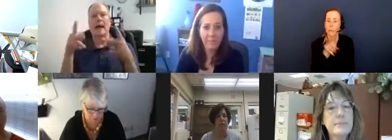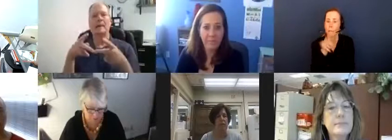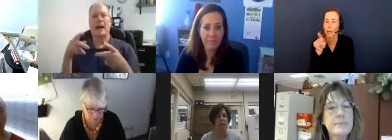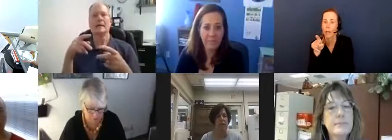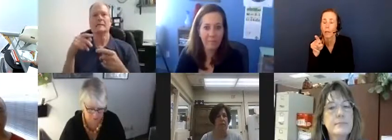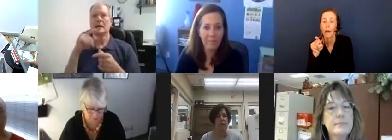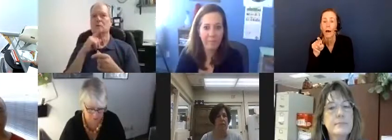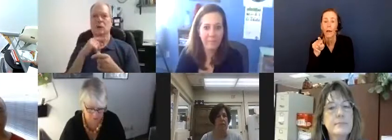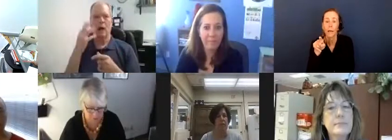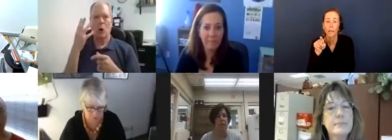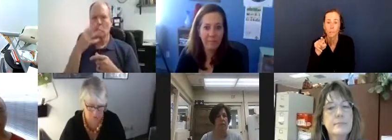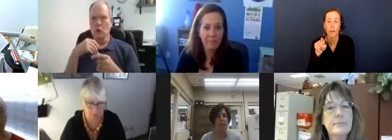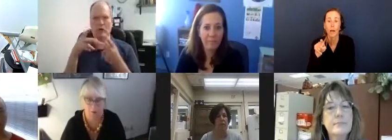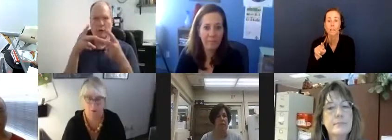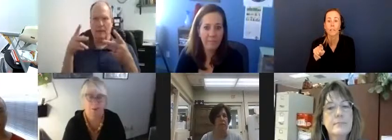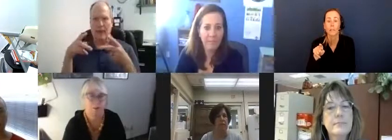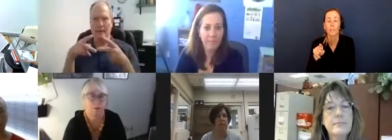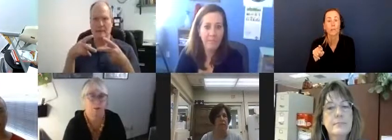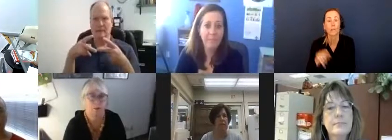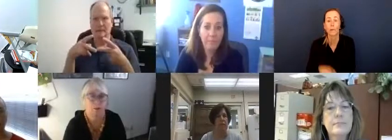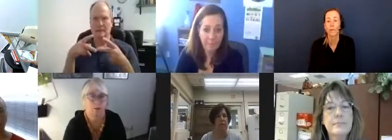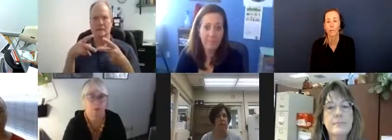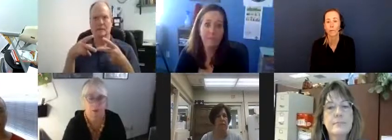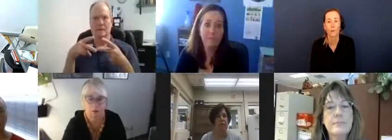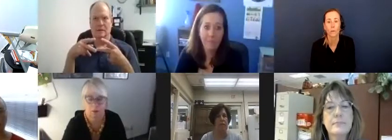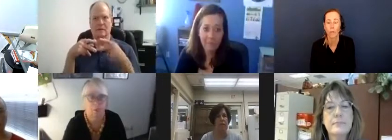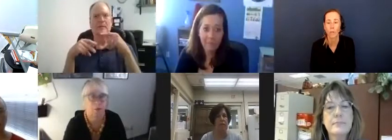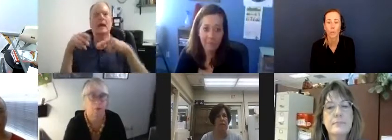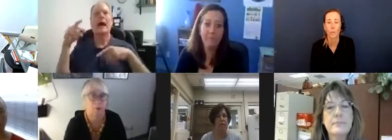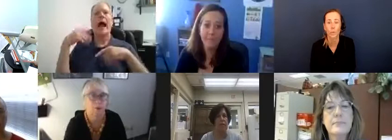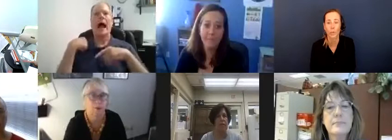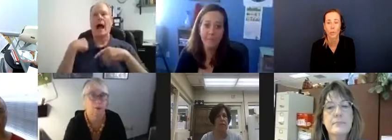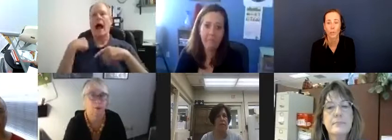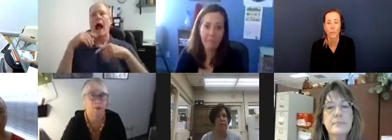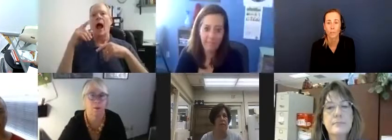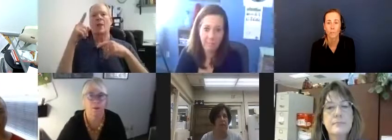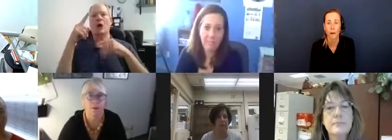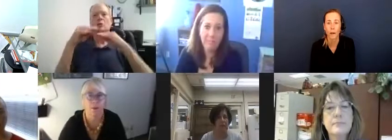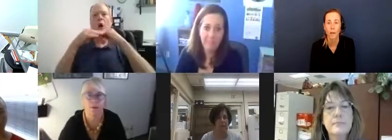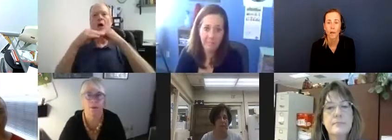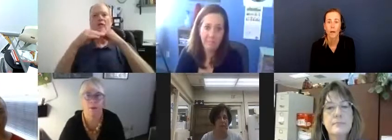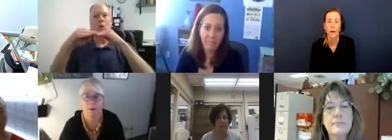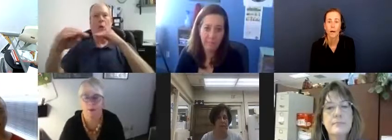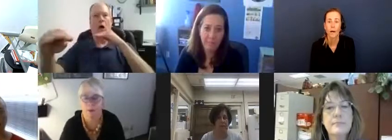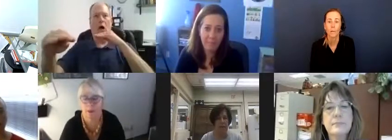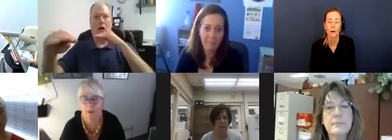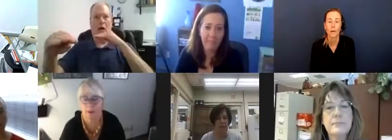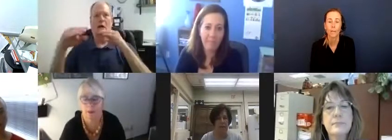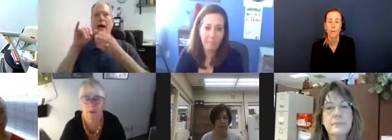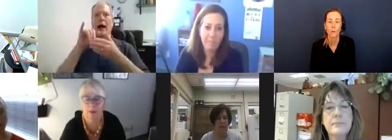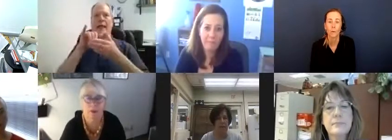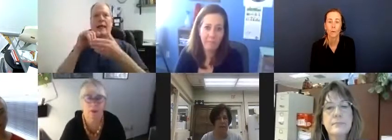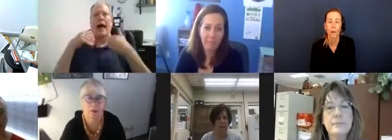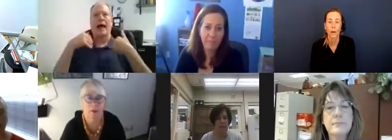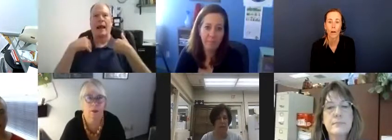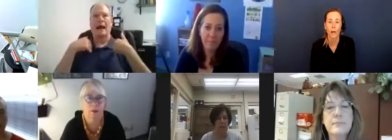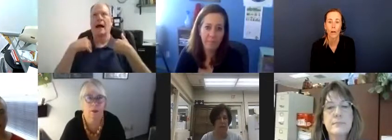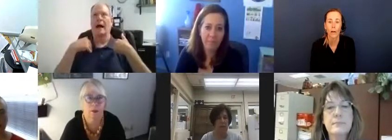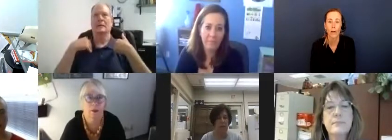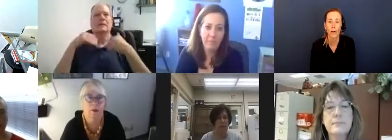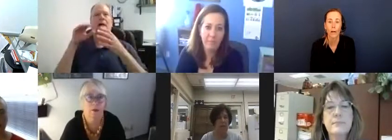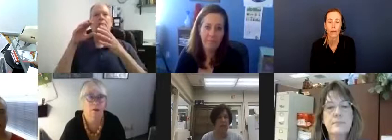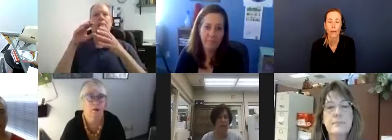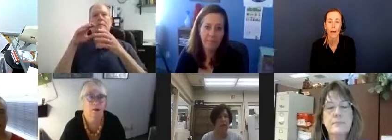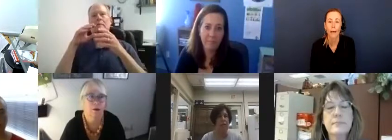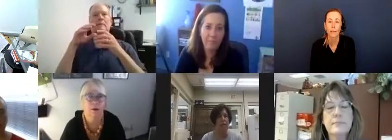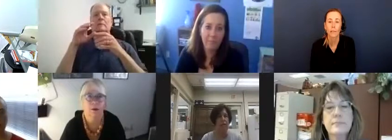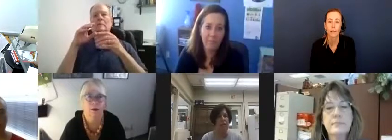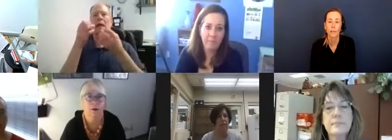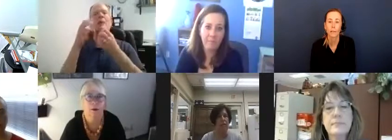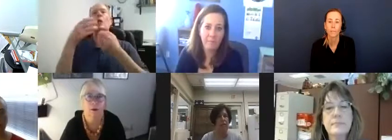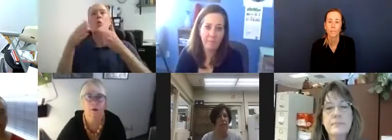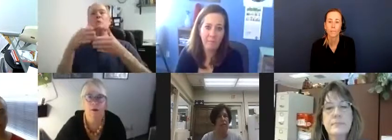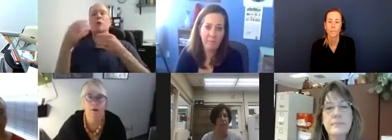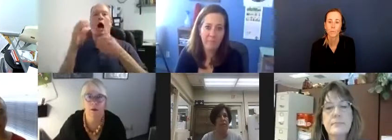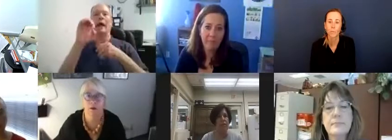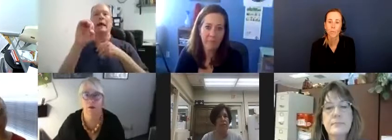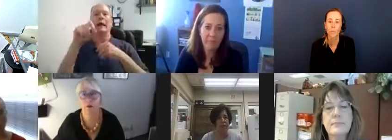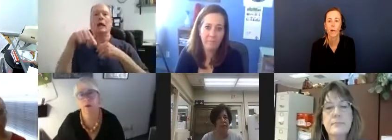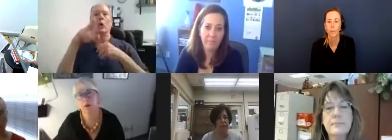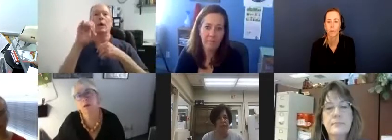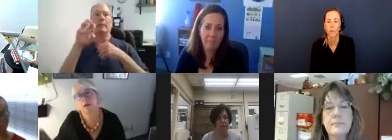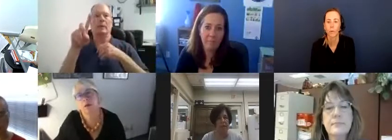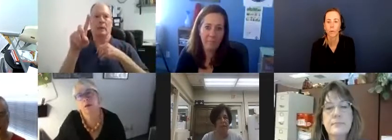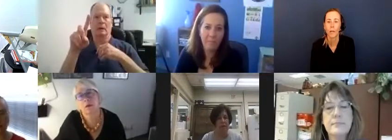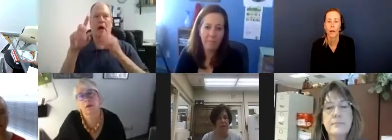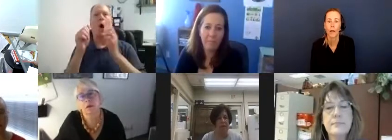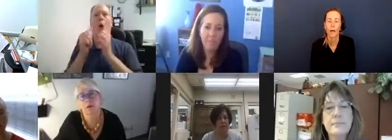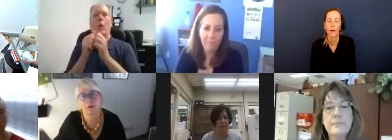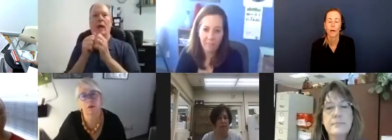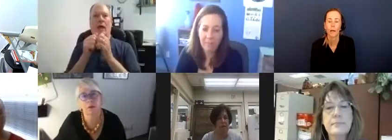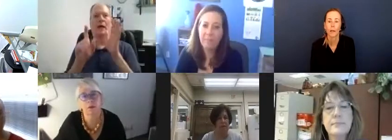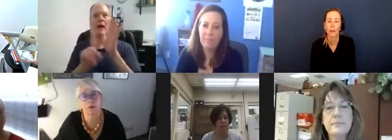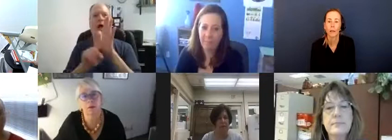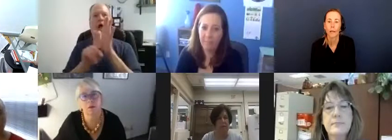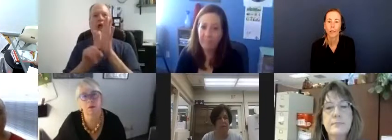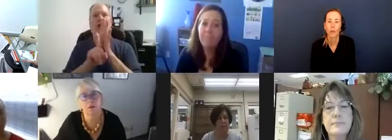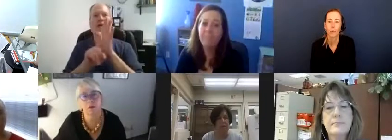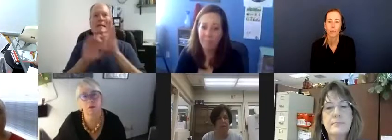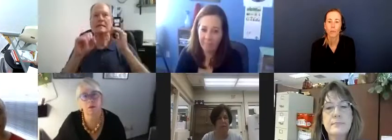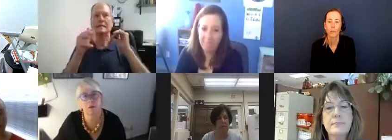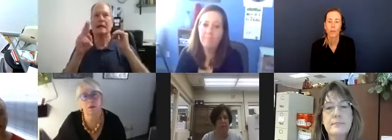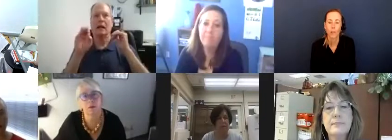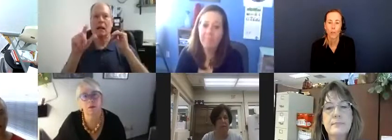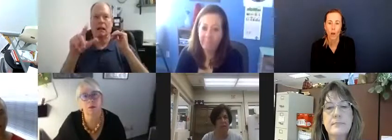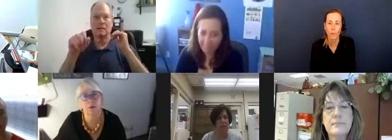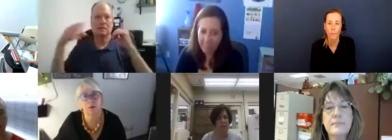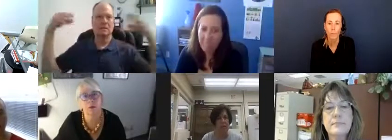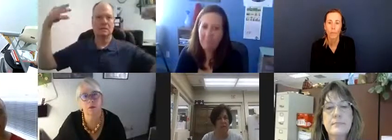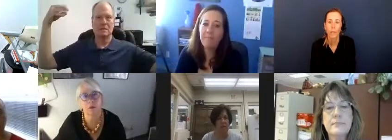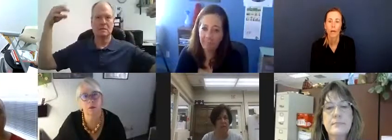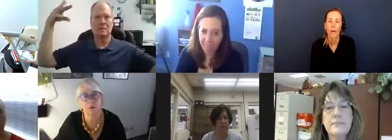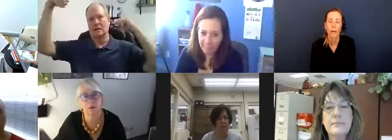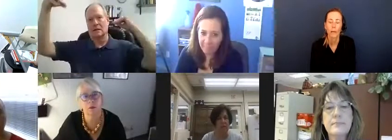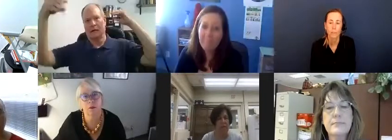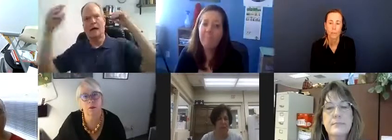Tom: That apartment is a really beautiful place. There is a floor where their rooms that have fire alarm signals installed